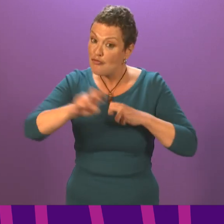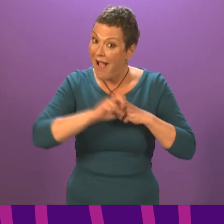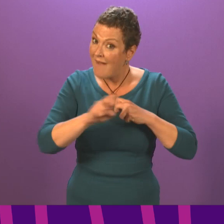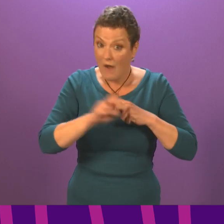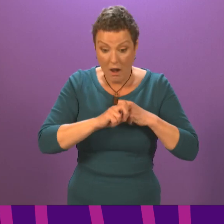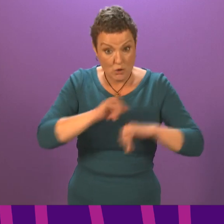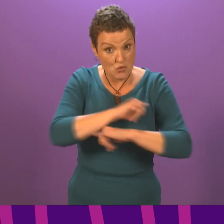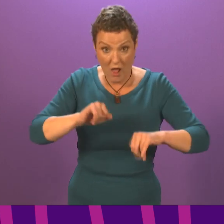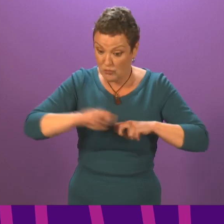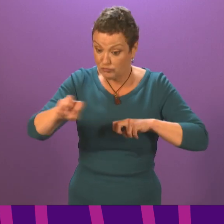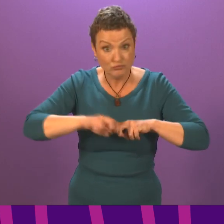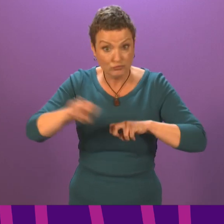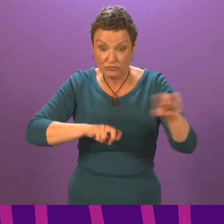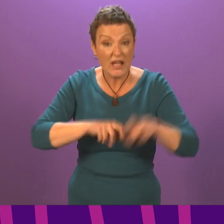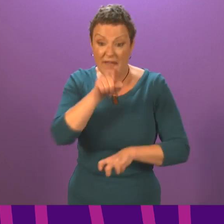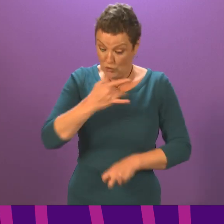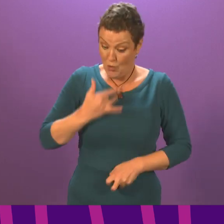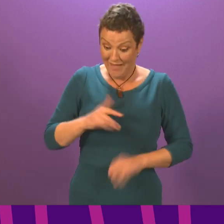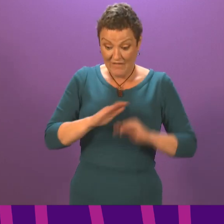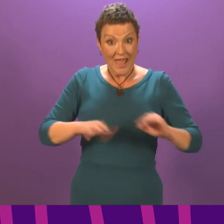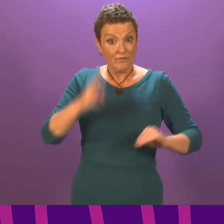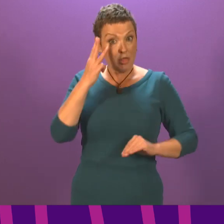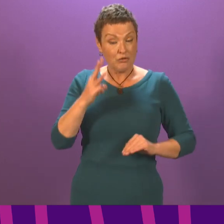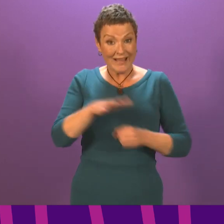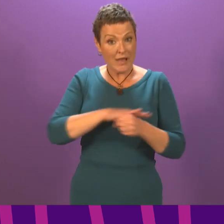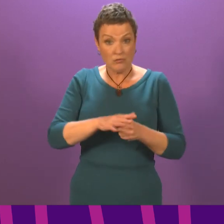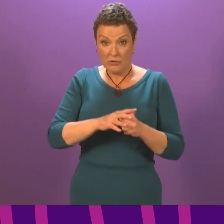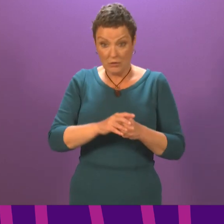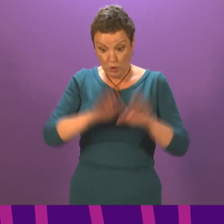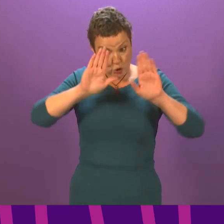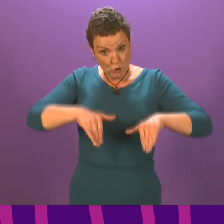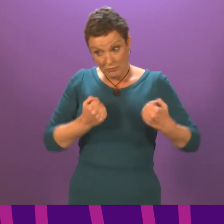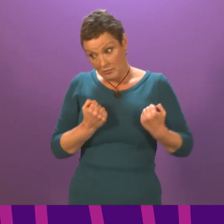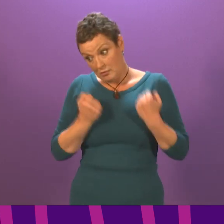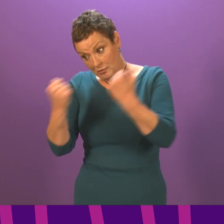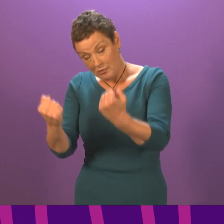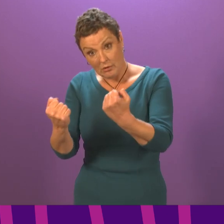to be vital. Nobody who lives in a level 3 area should travel outside their local authority